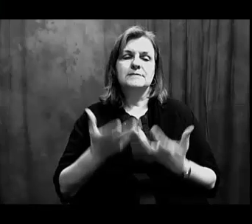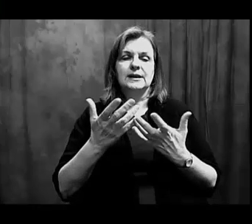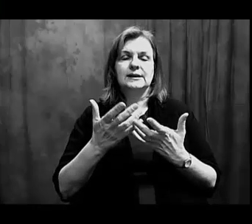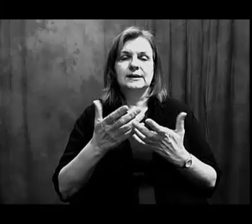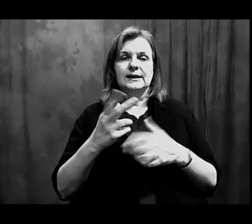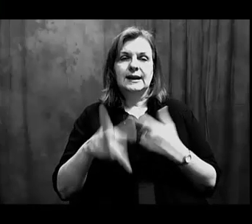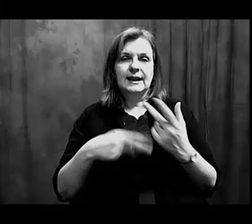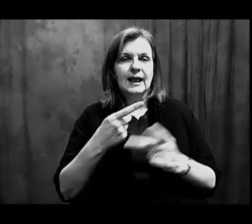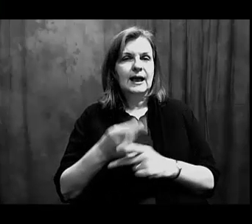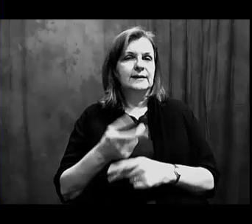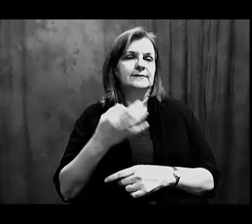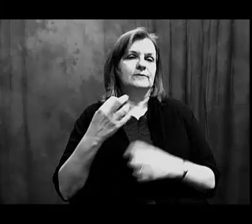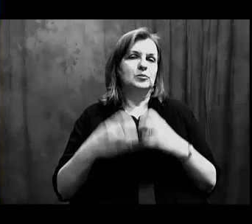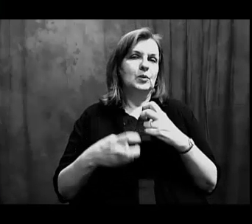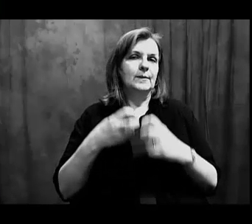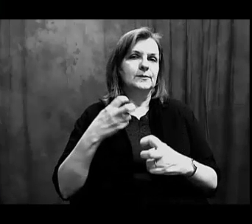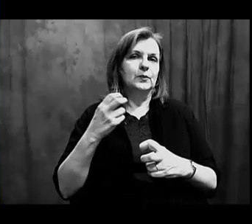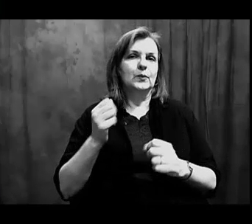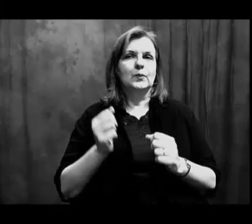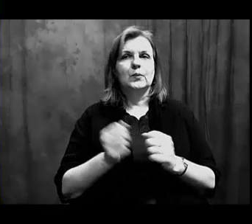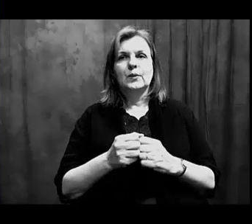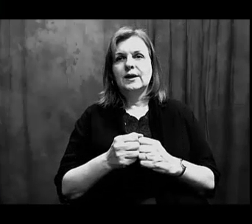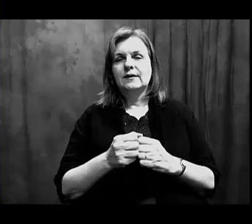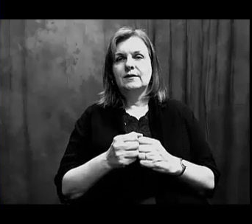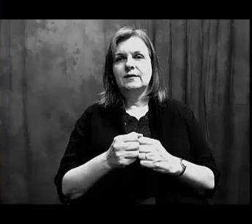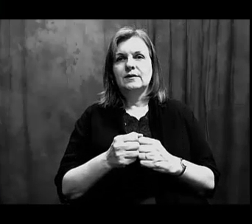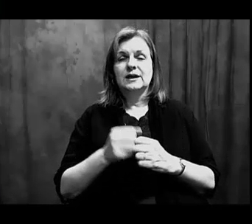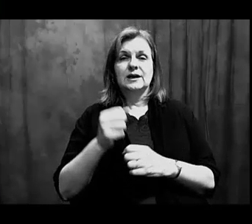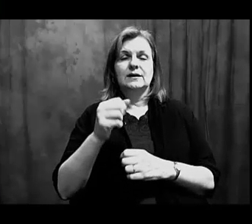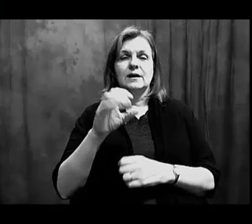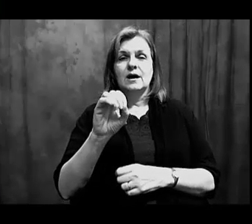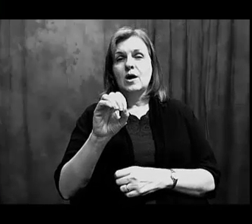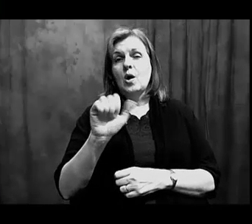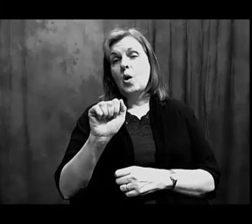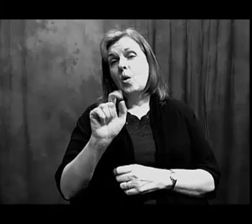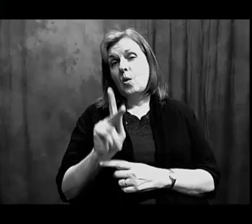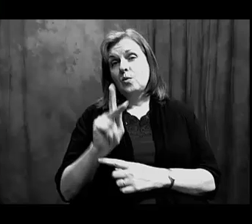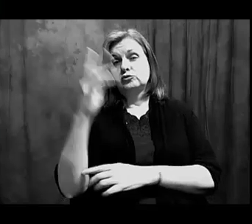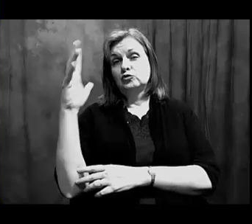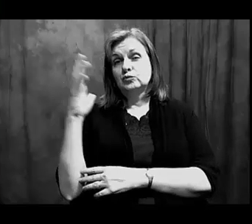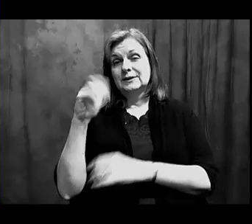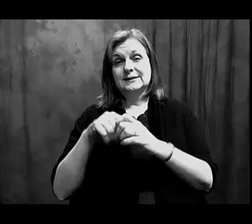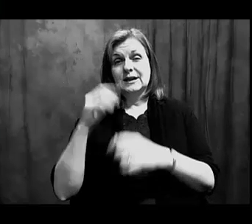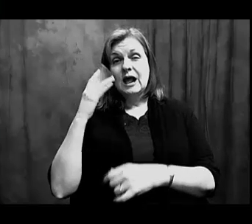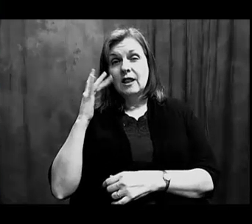issues with loss of oak trees in California